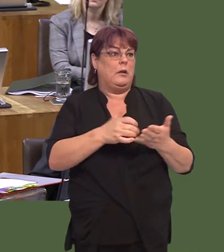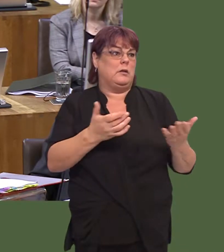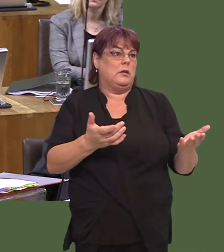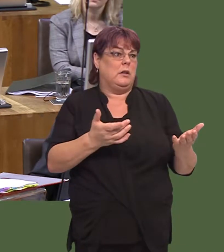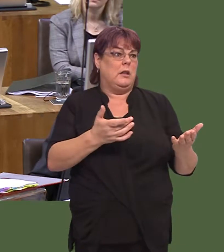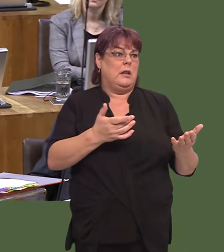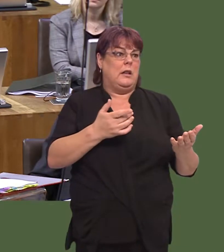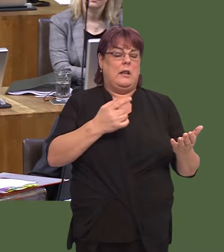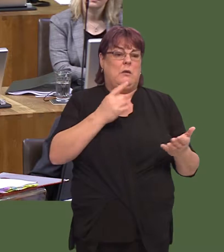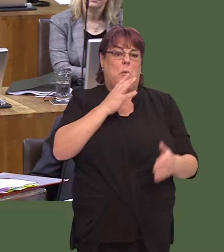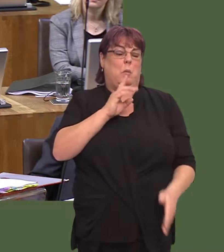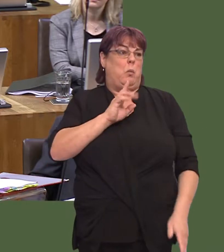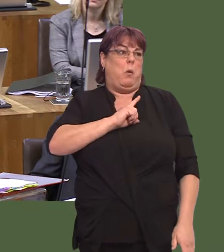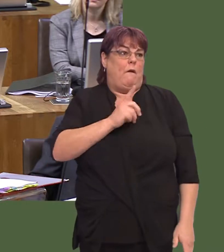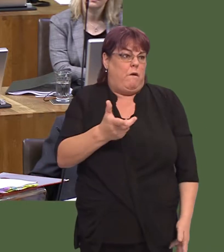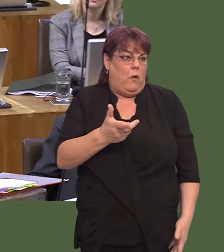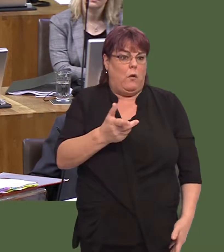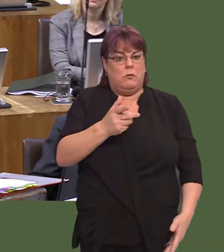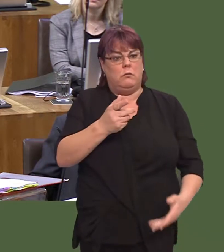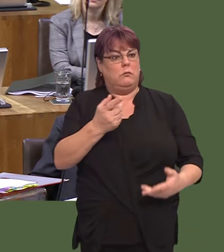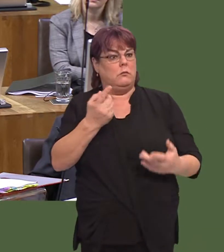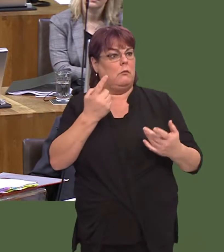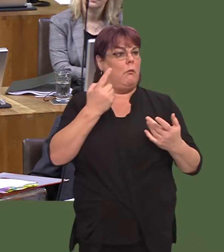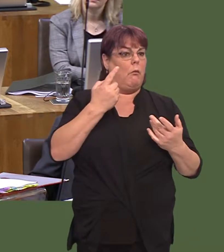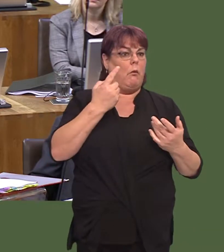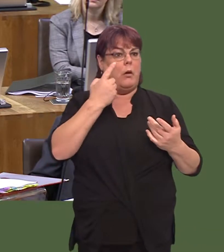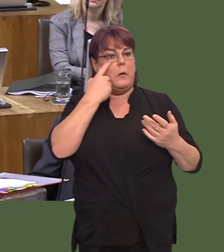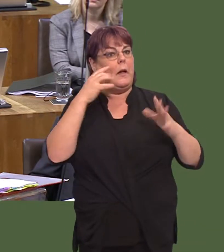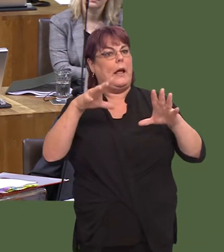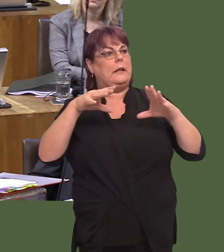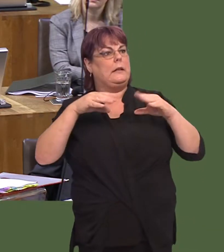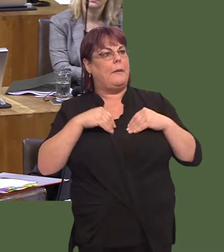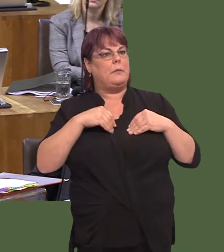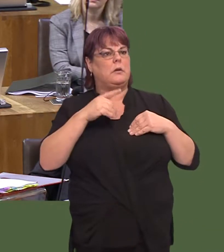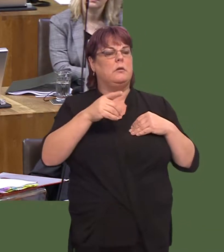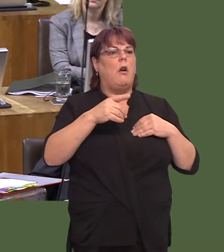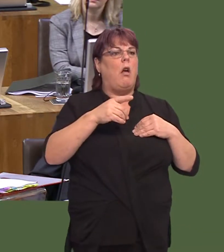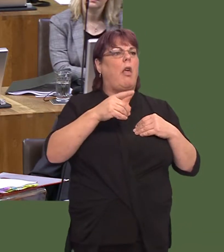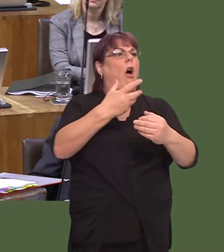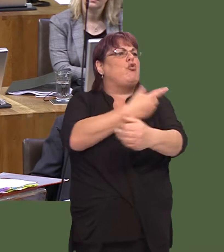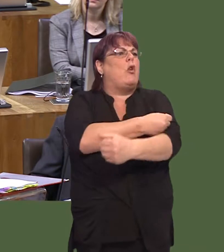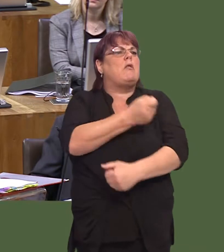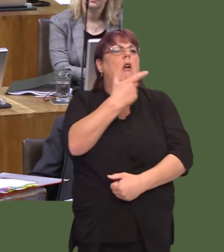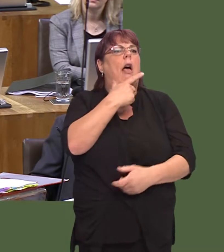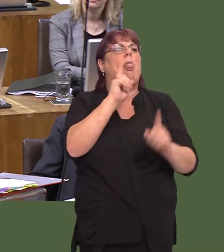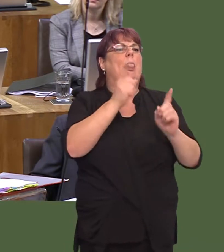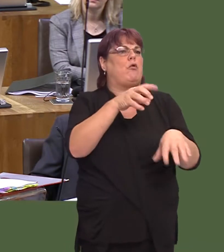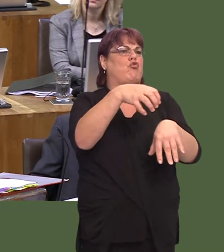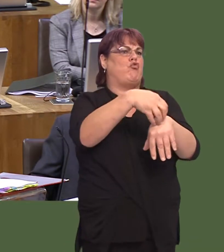to see substance misuse as something that is a crime. There are people who have medical issues; the suppliers are different.